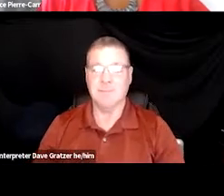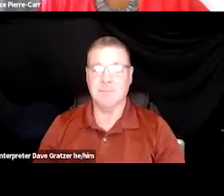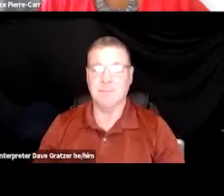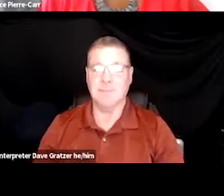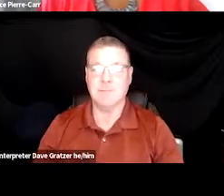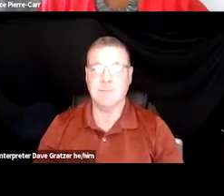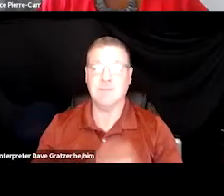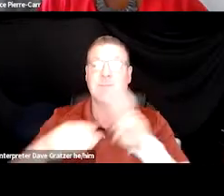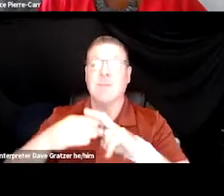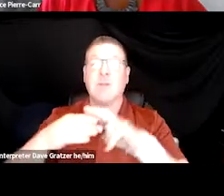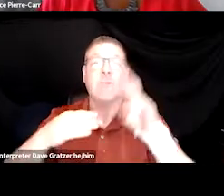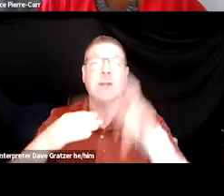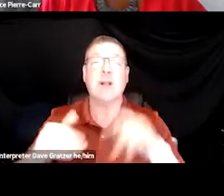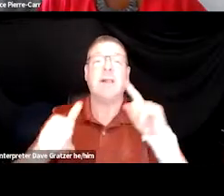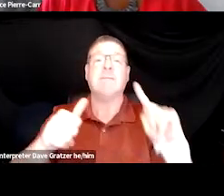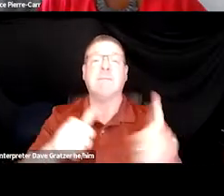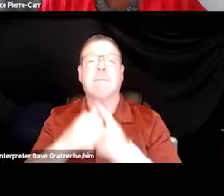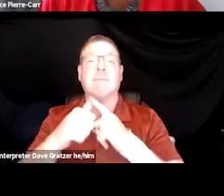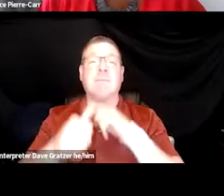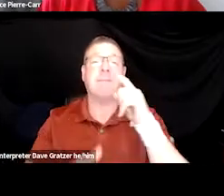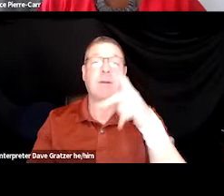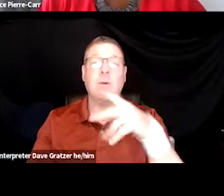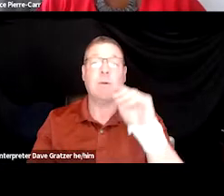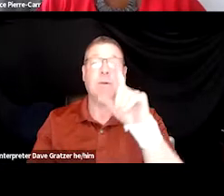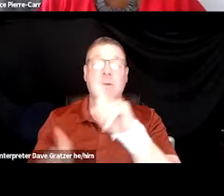The results from our first poll for this session,